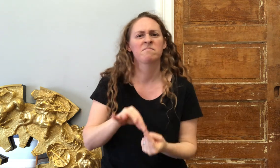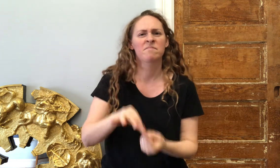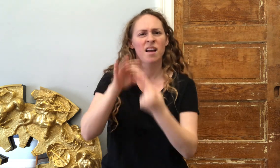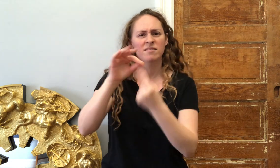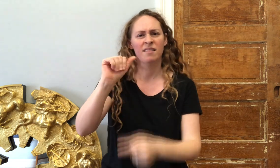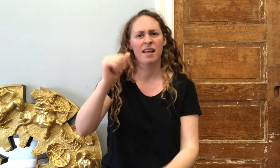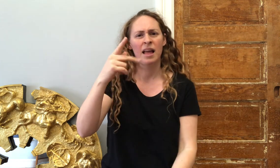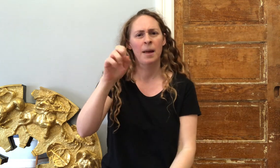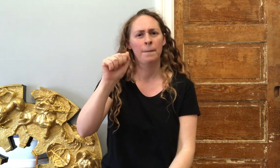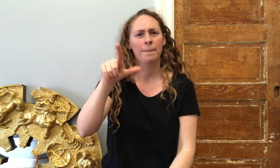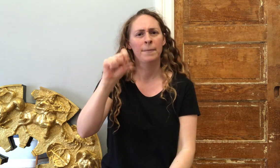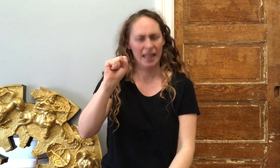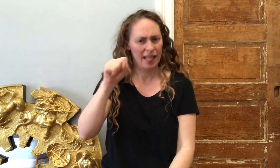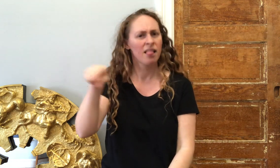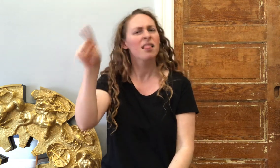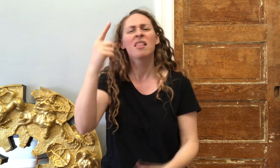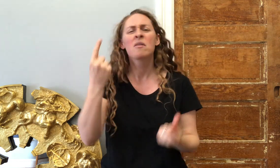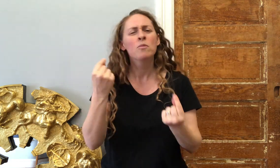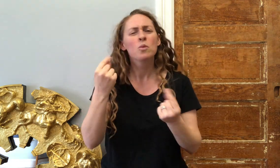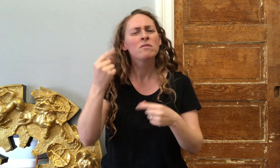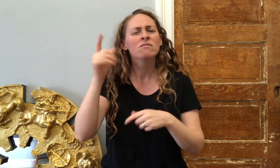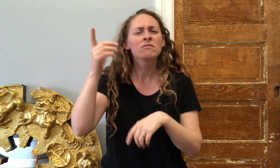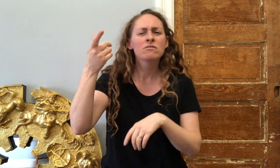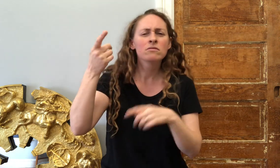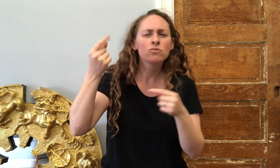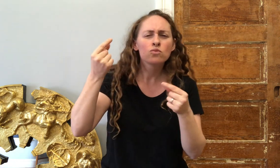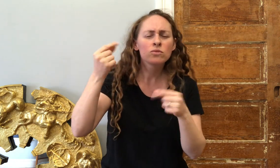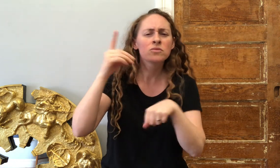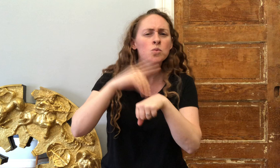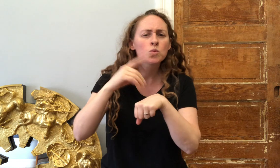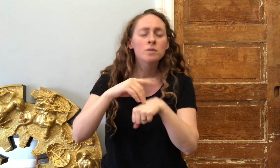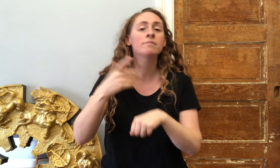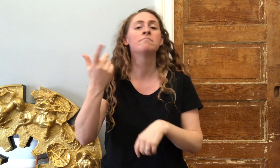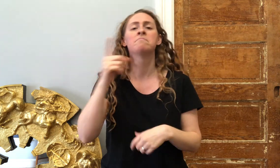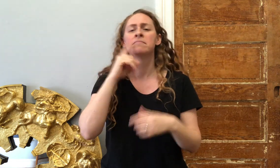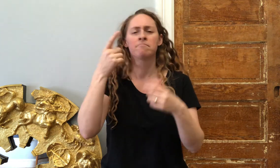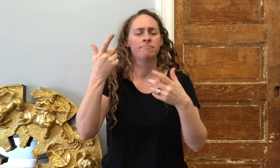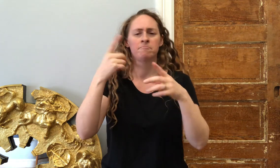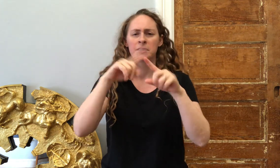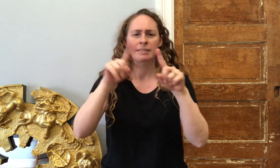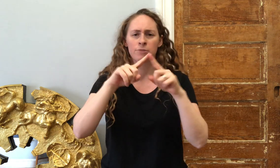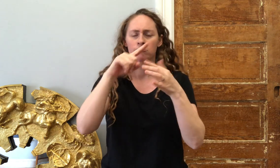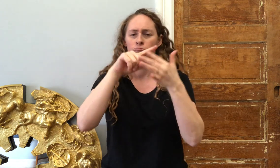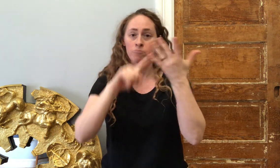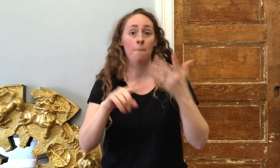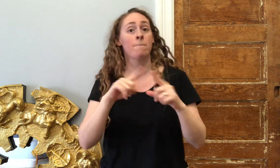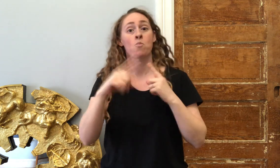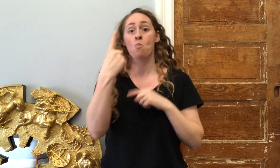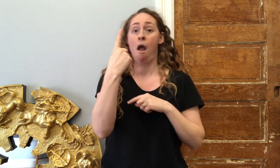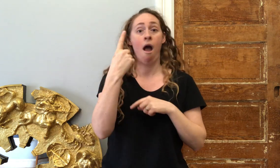The Court of Special Appeals has several duties